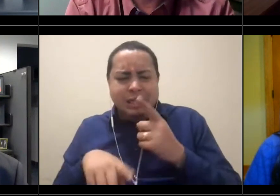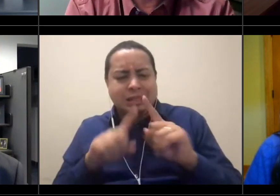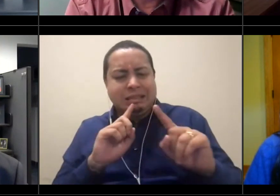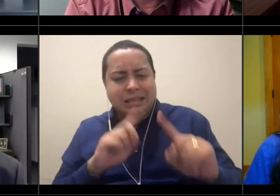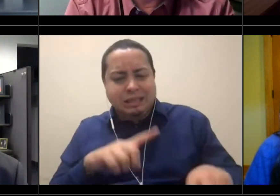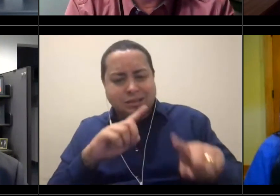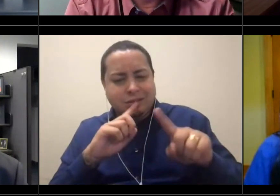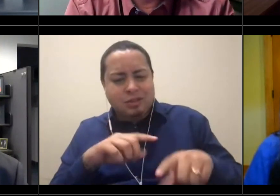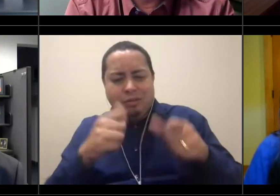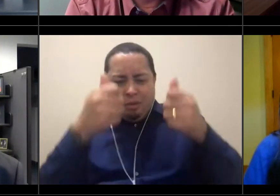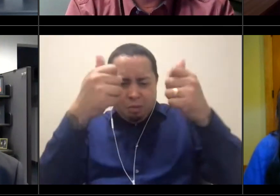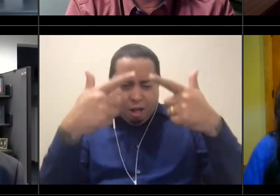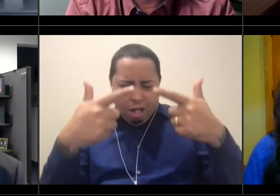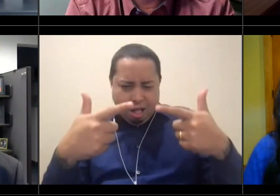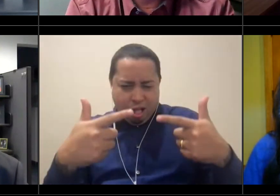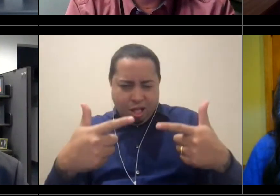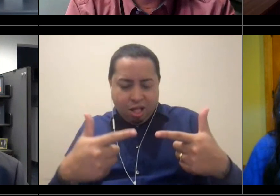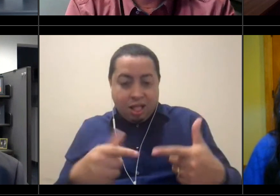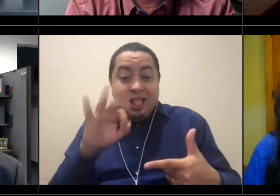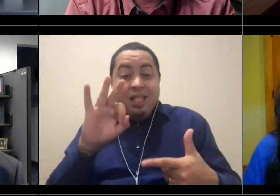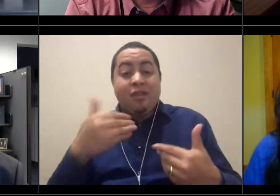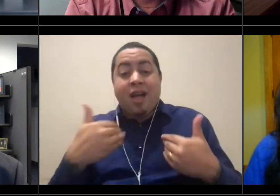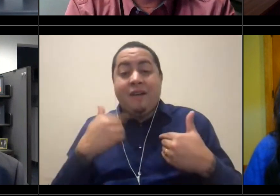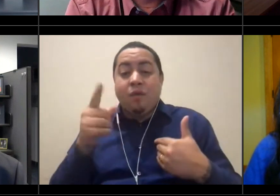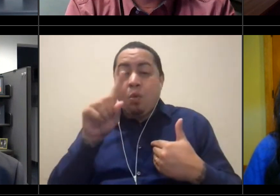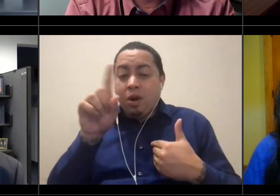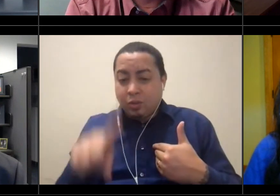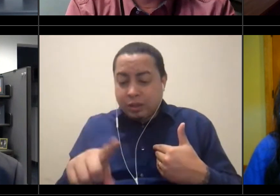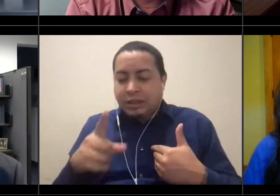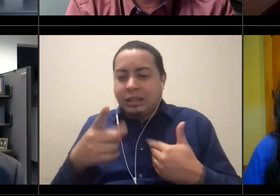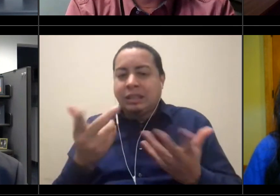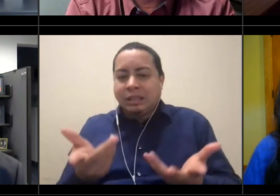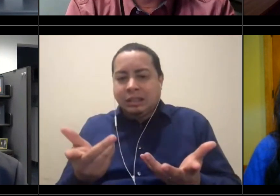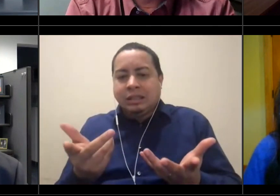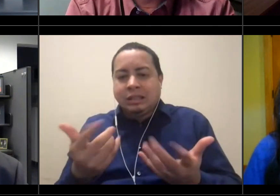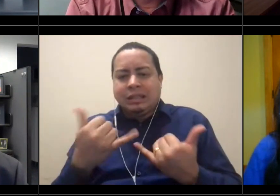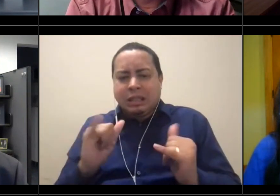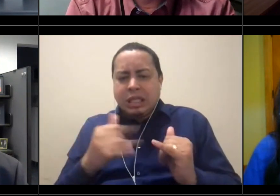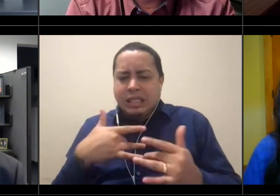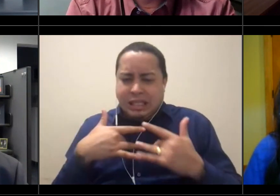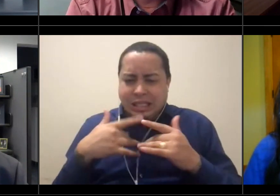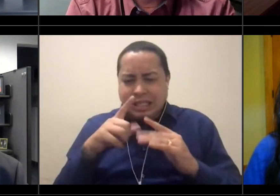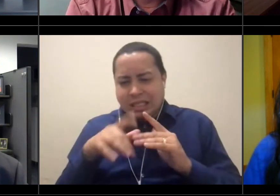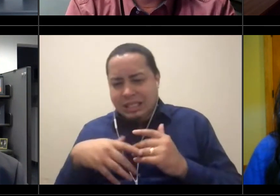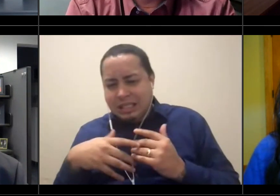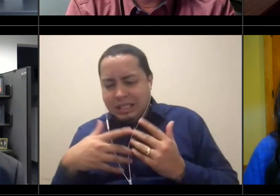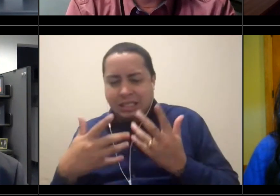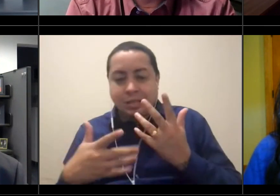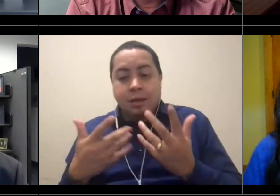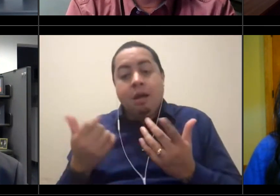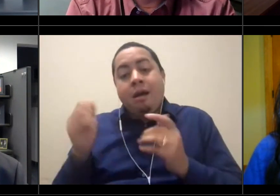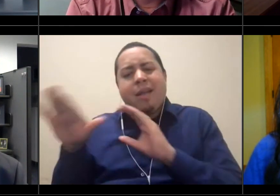If everyone, anyone has lingering one, you can always send it to me and I'll route it to one of these time NOAA colleagues. He'll try to get an answer for you.